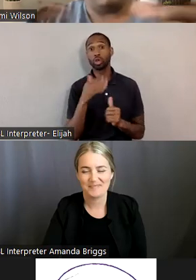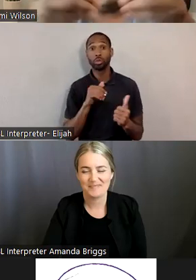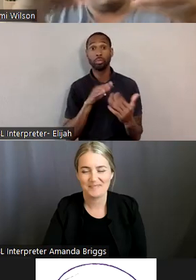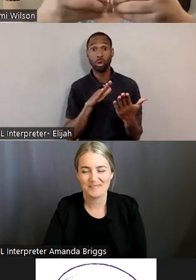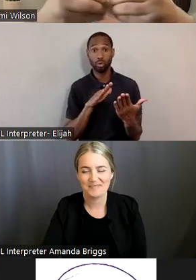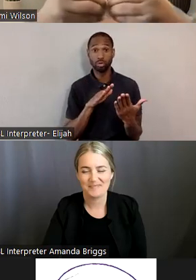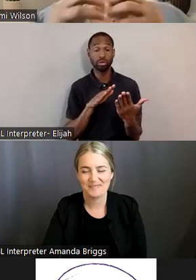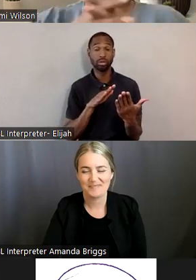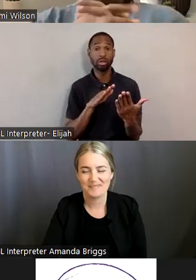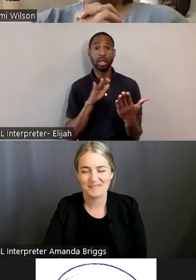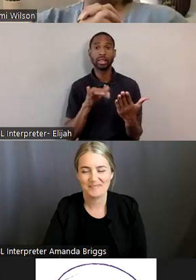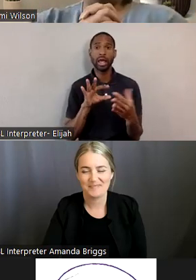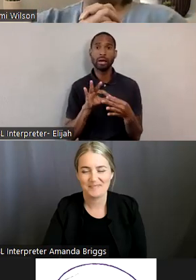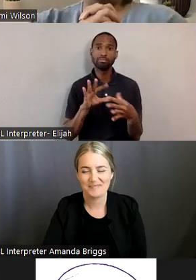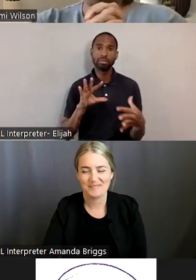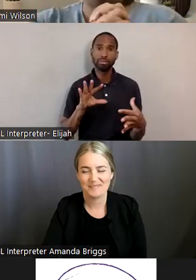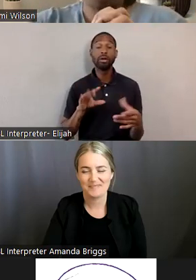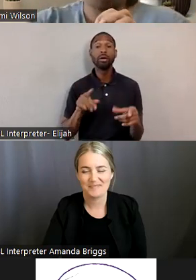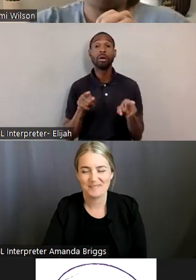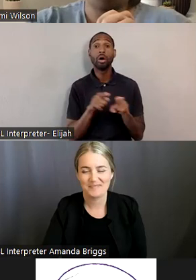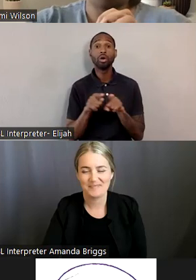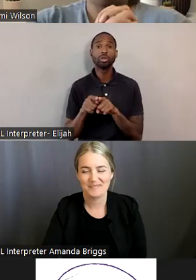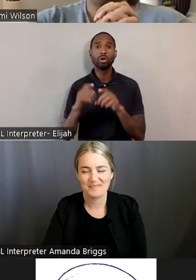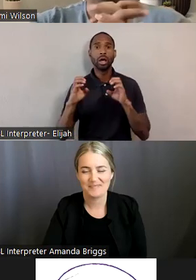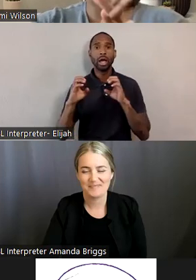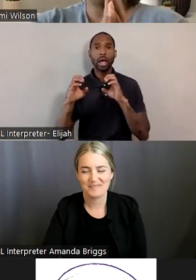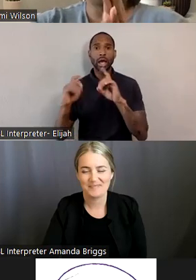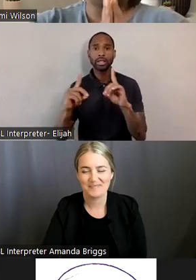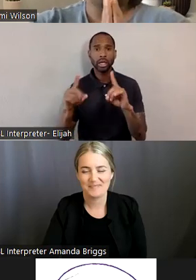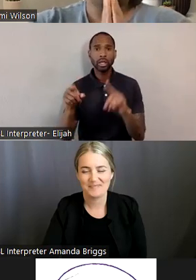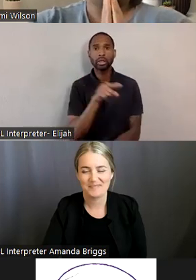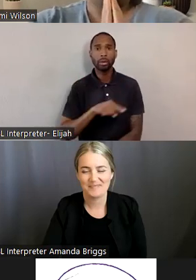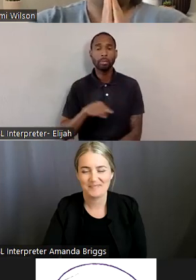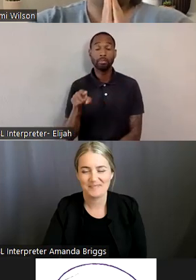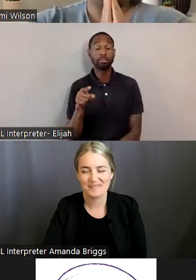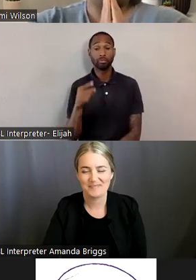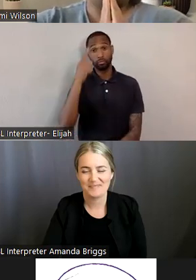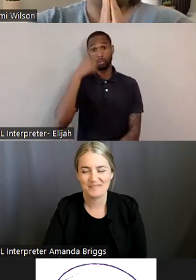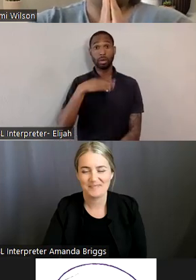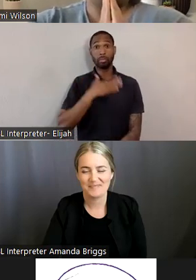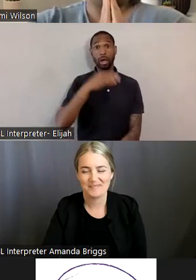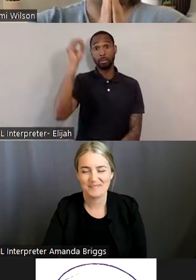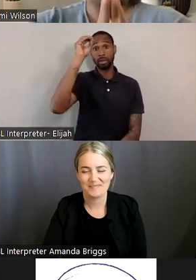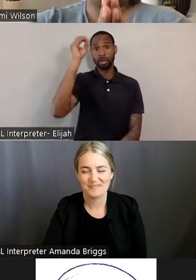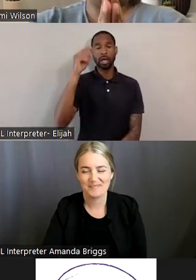that disconnect. But also educating, I think it's important to educate